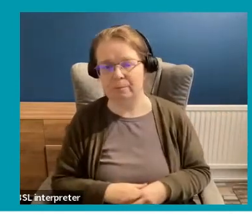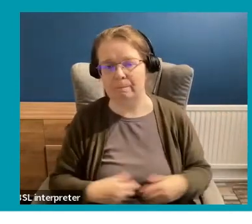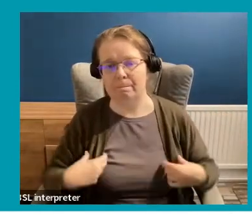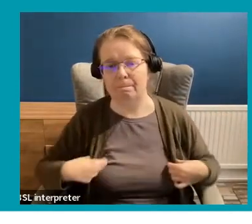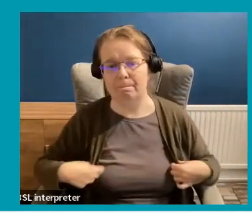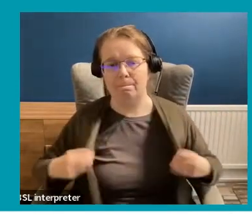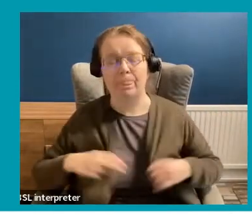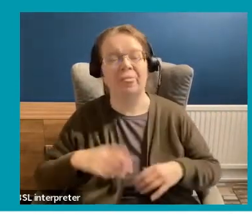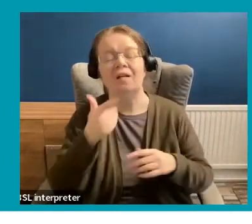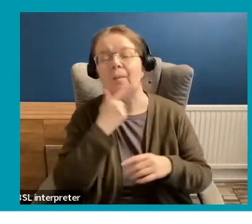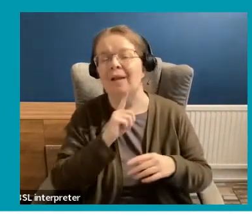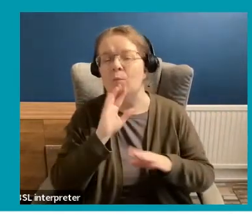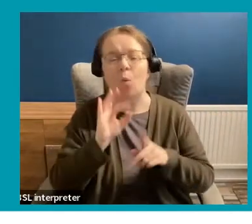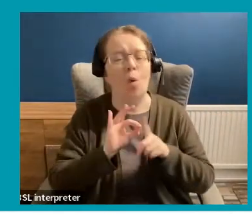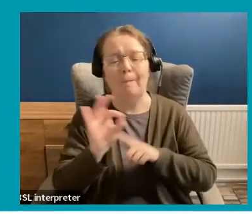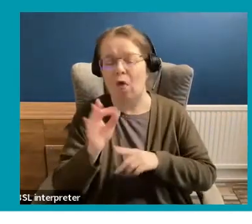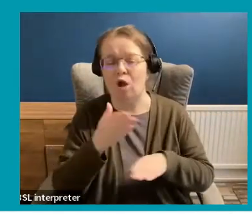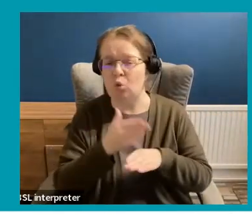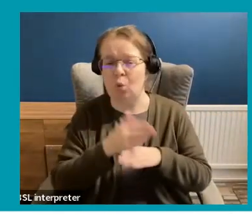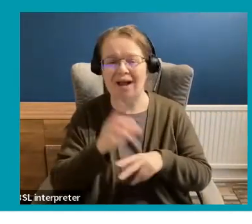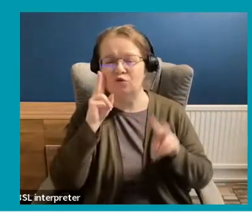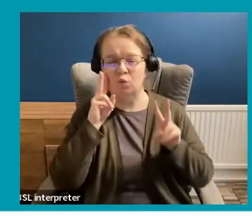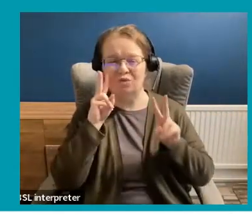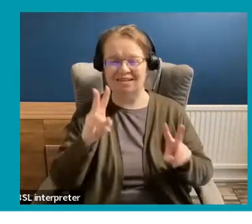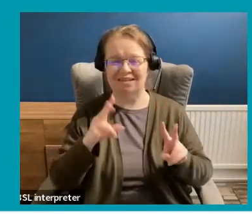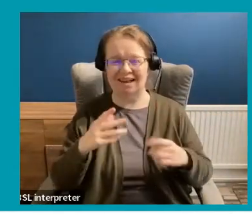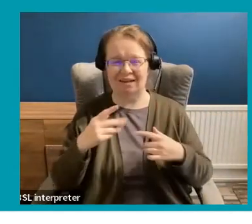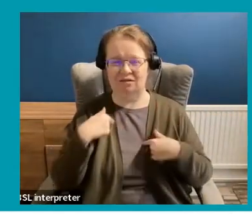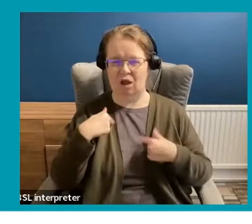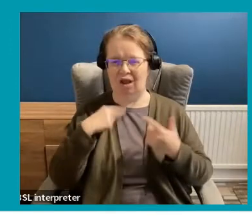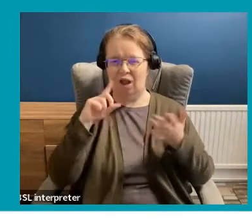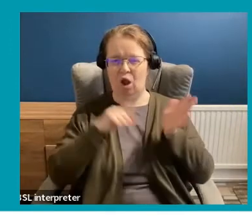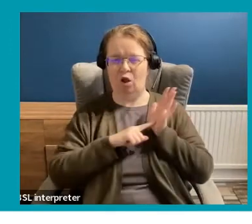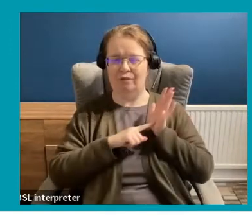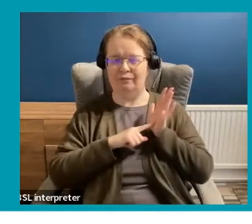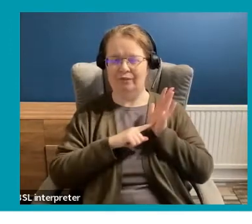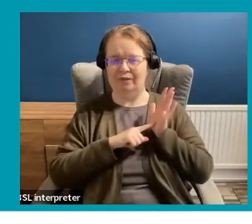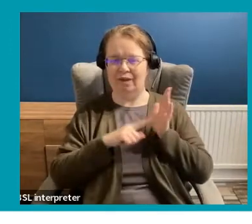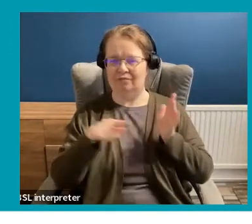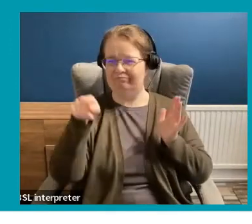with you if you'd they don't see themselves reflected in your business.